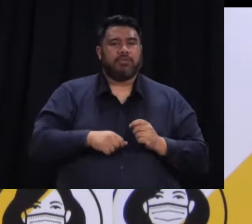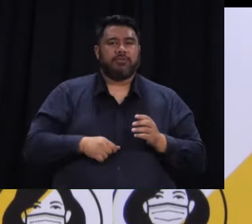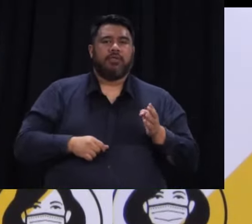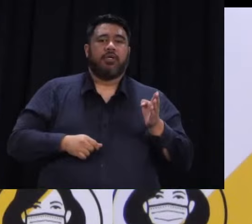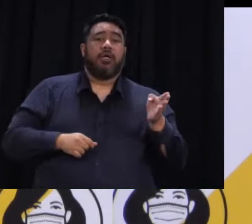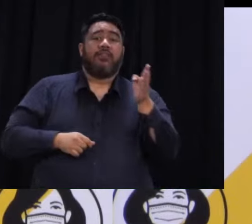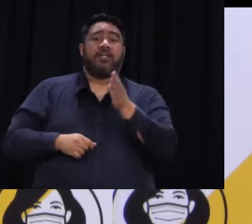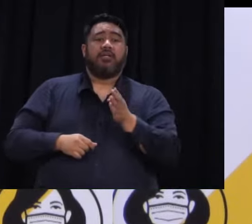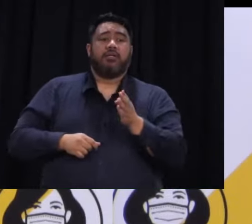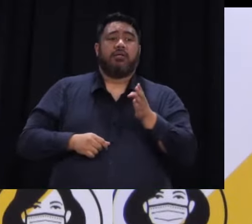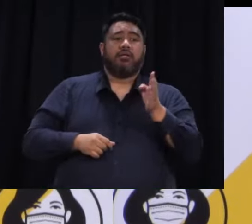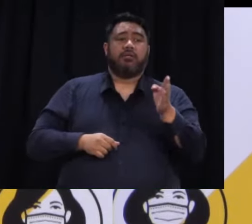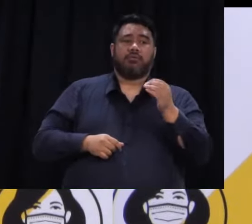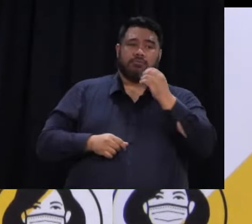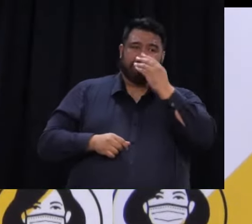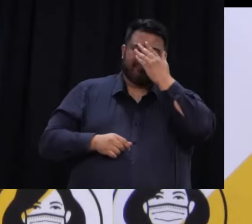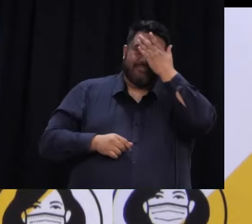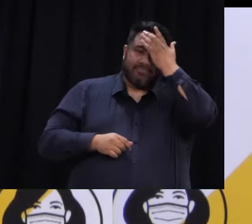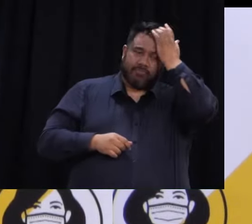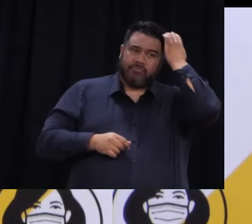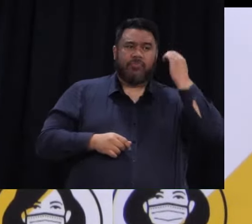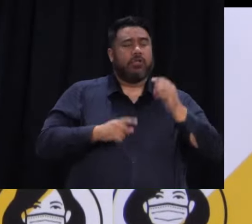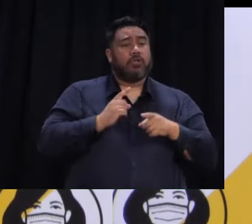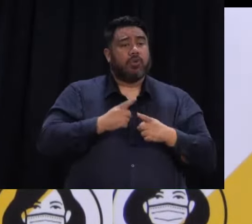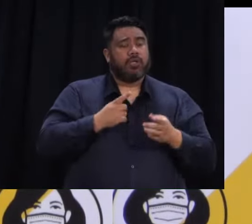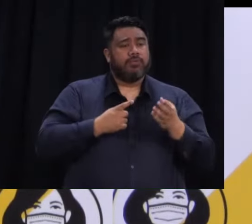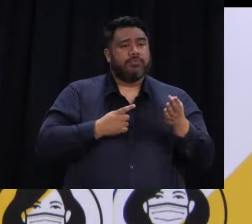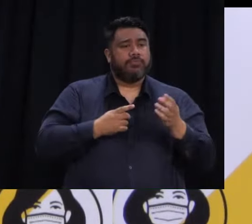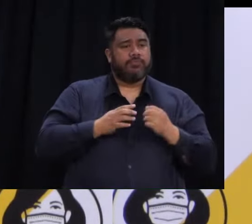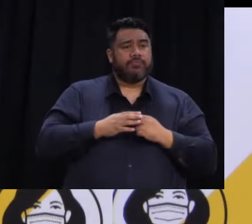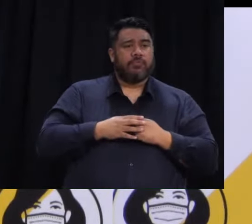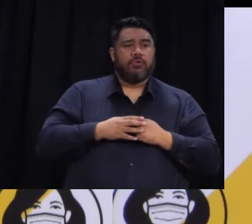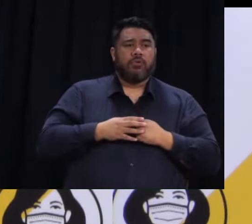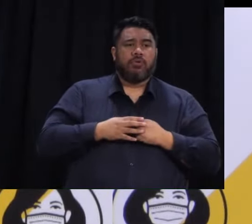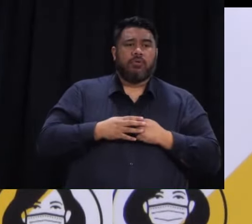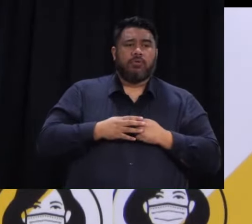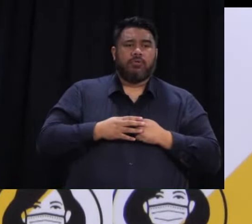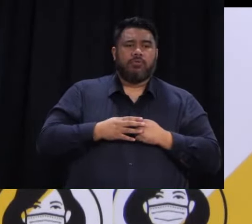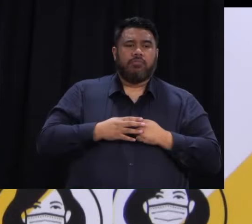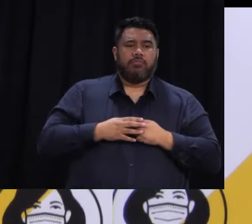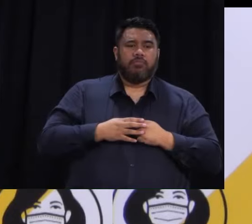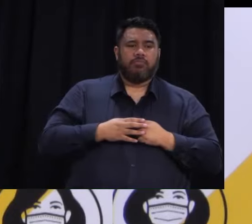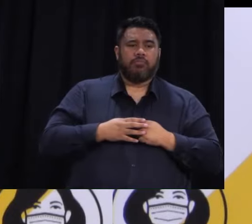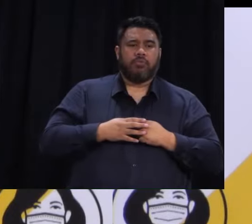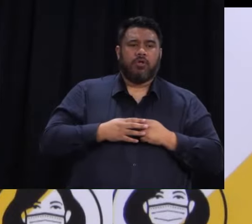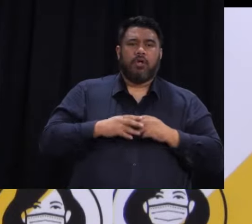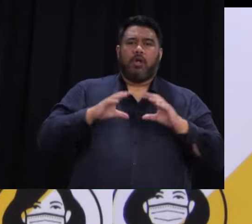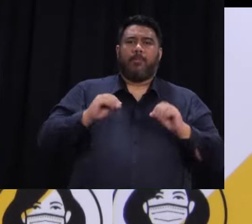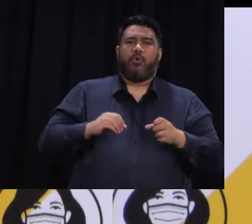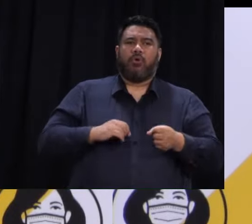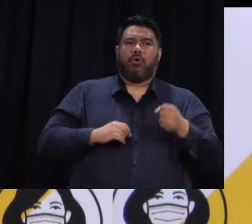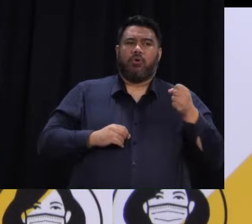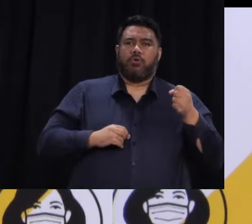it is not a massive reduction but it is a bit of a recalibration that is going on. To follow.